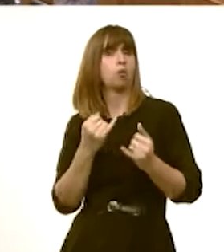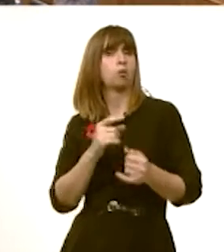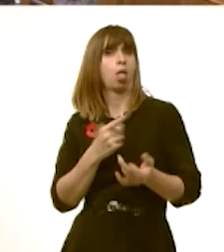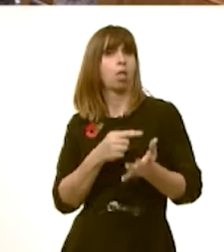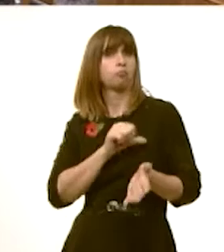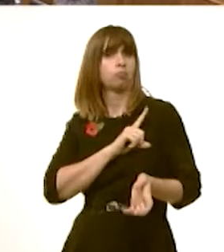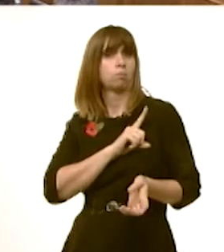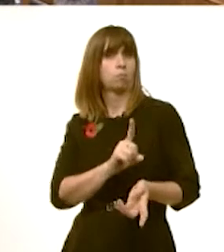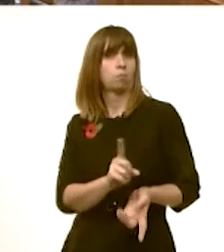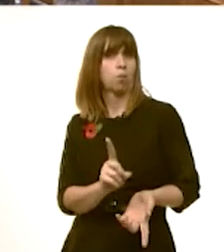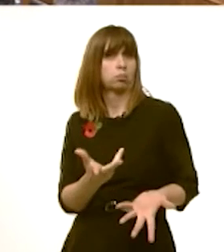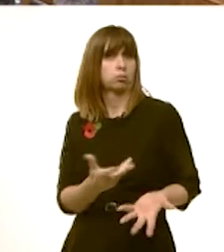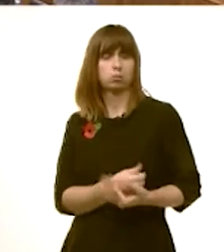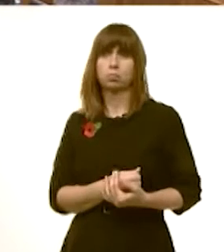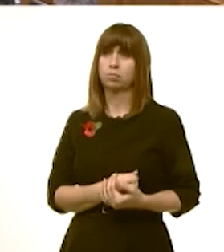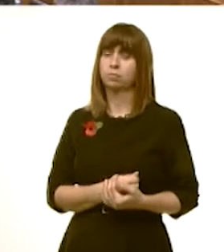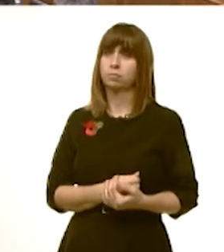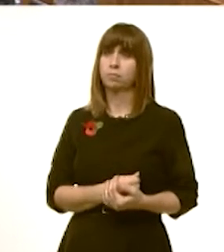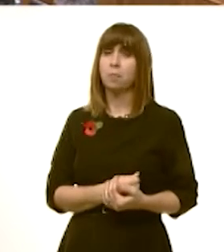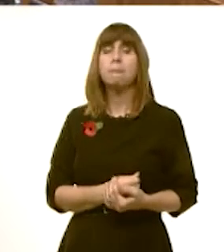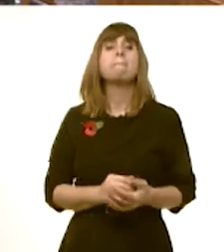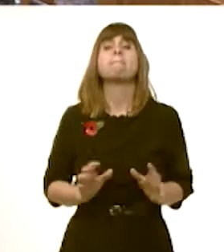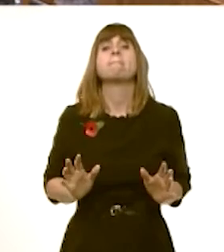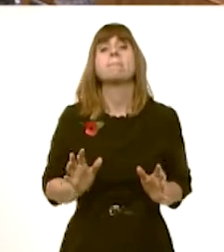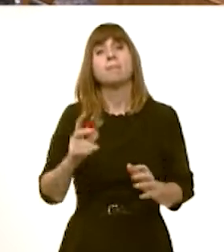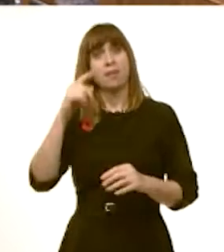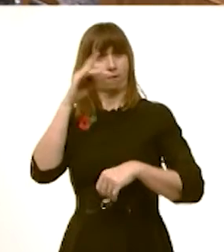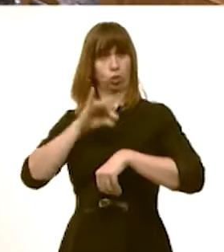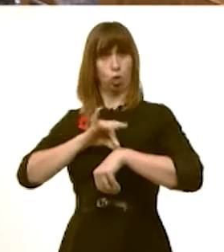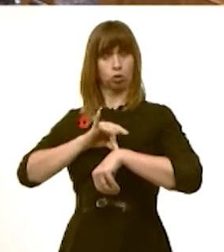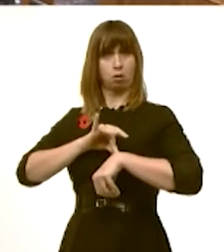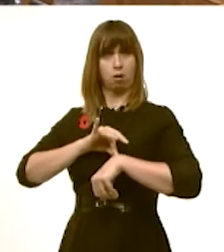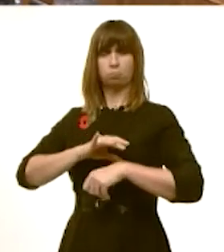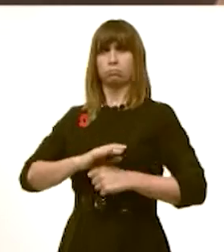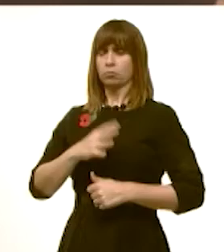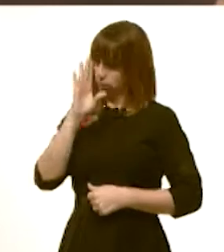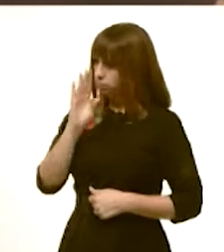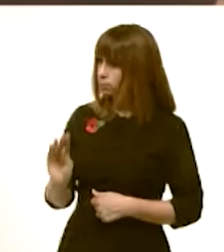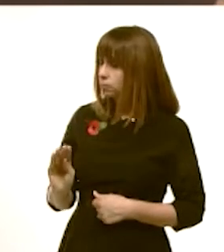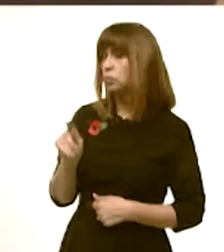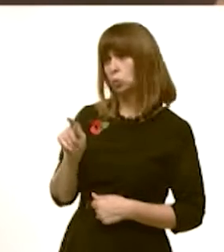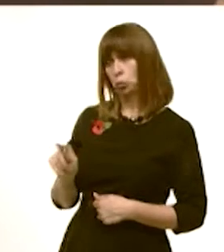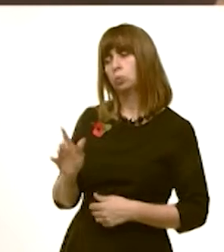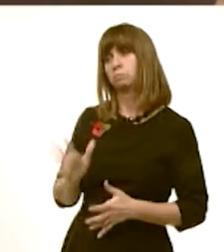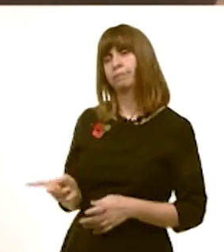Carwyn Jones: No, because if a doctor has told someone that they need to have surgery